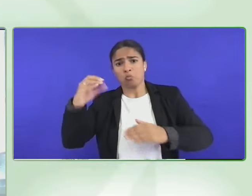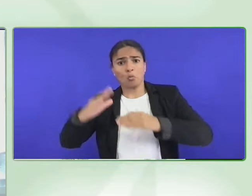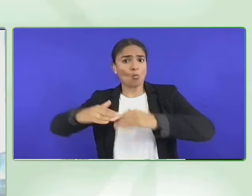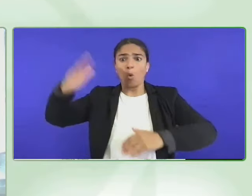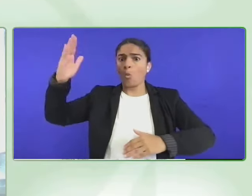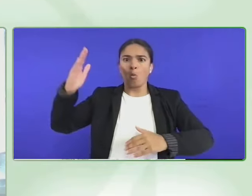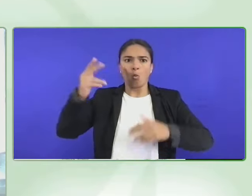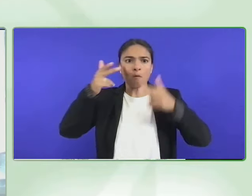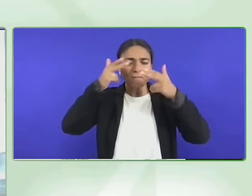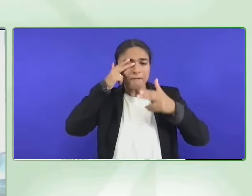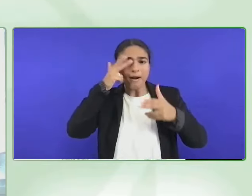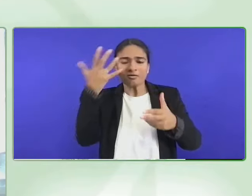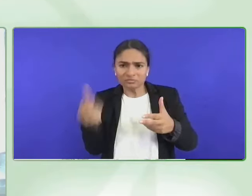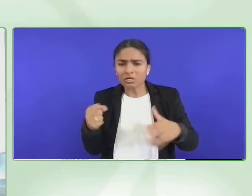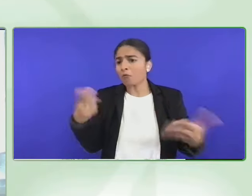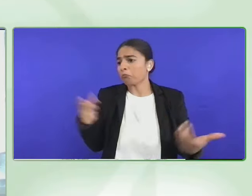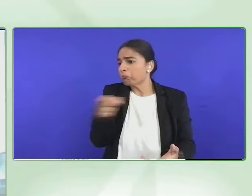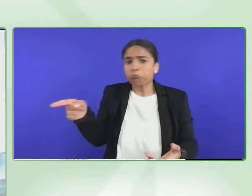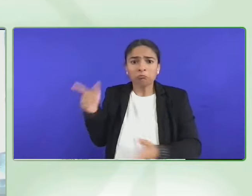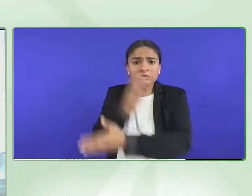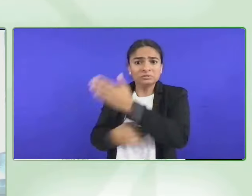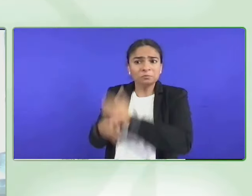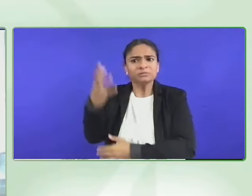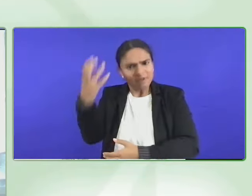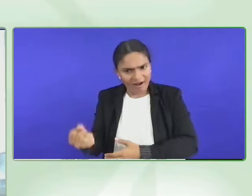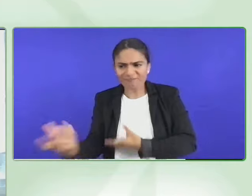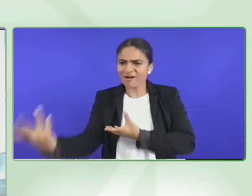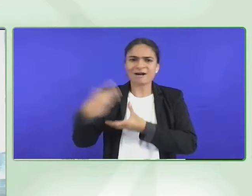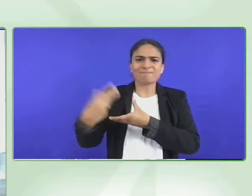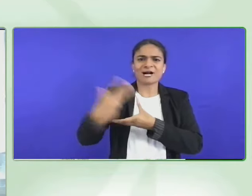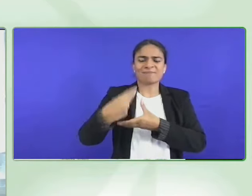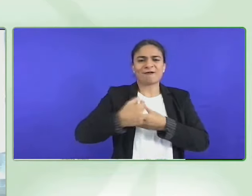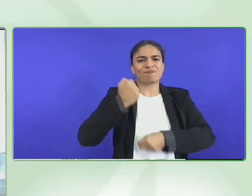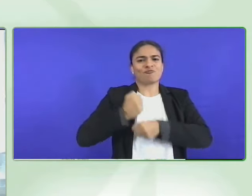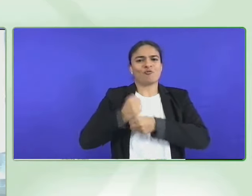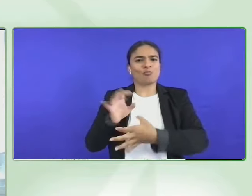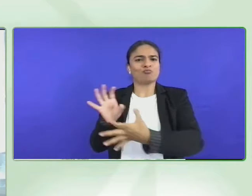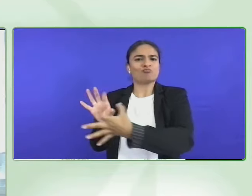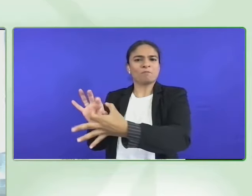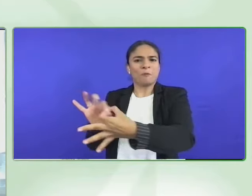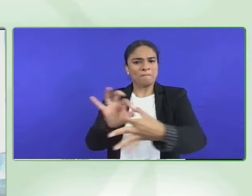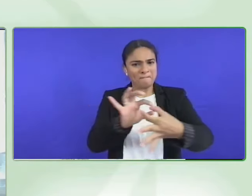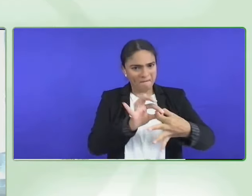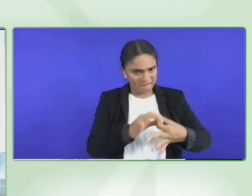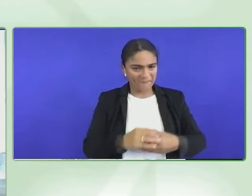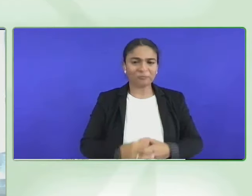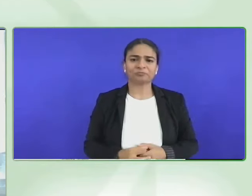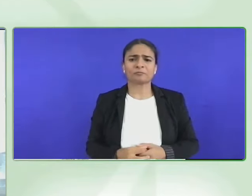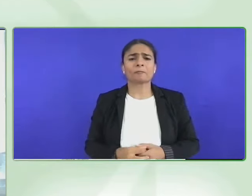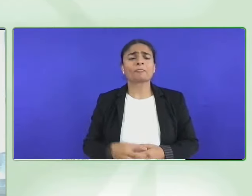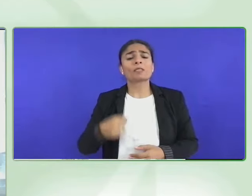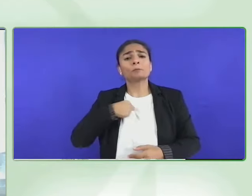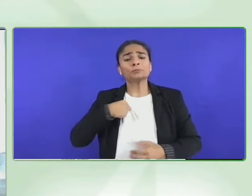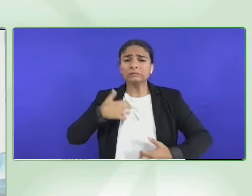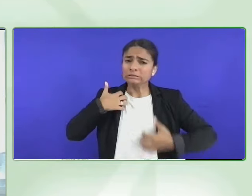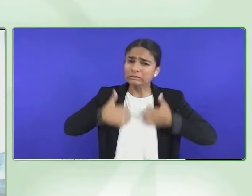And here in the US, employment outcomes are either twice as bad or